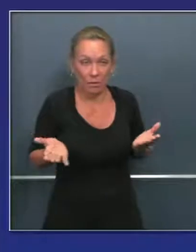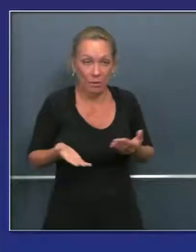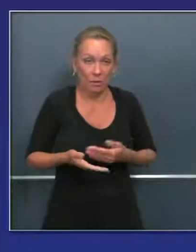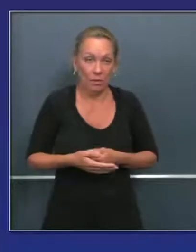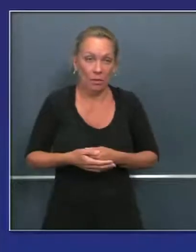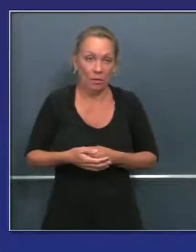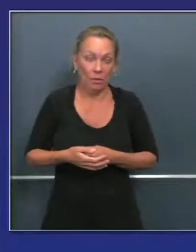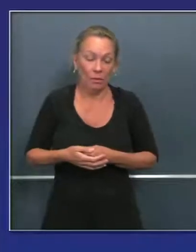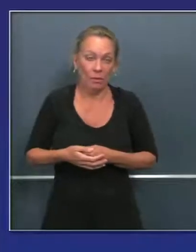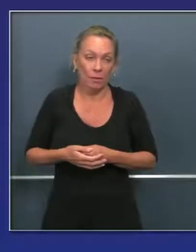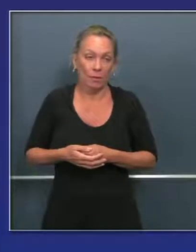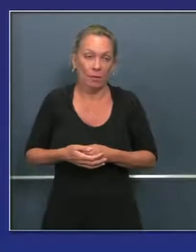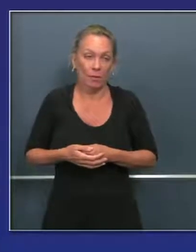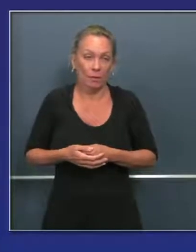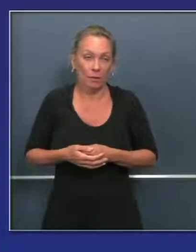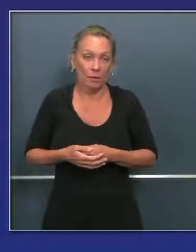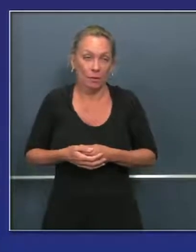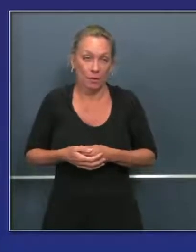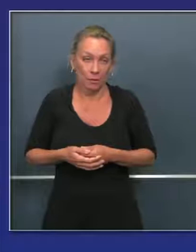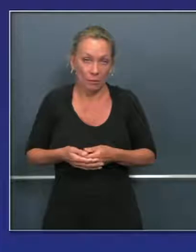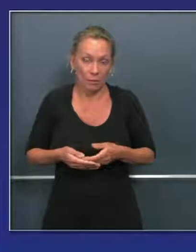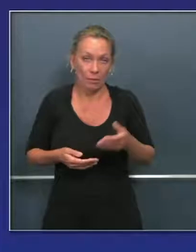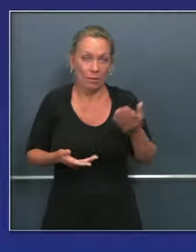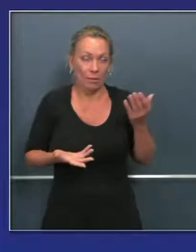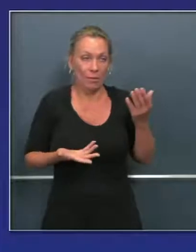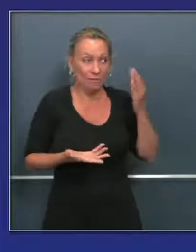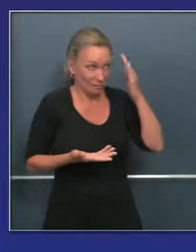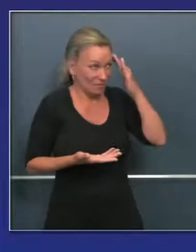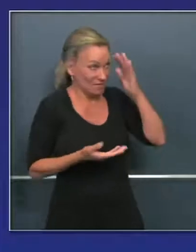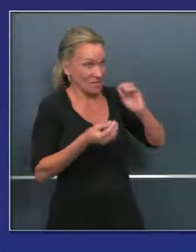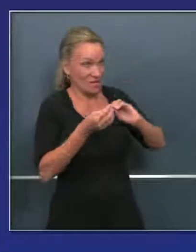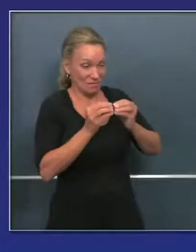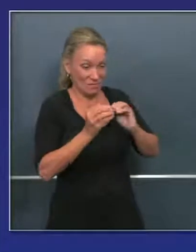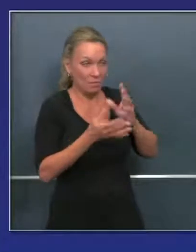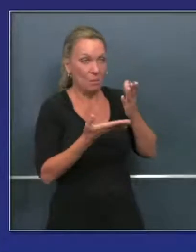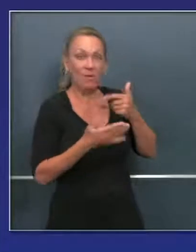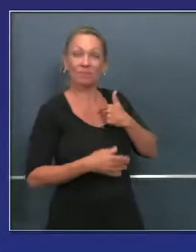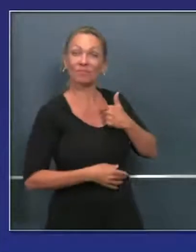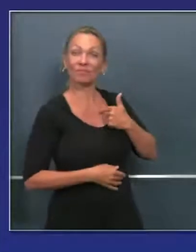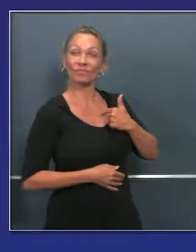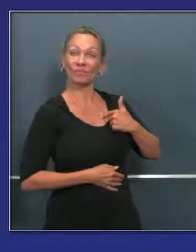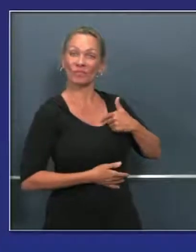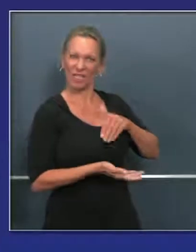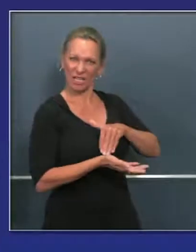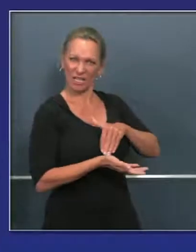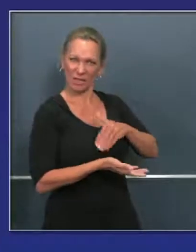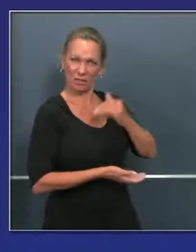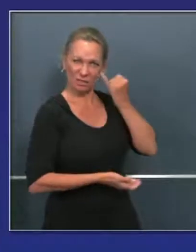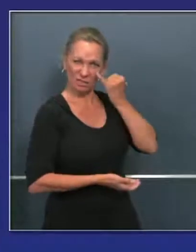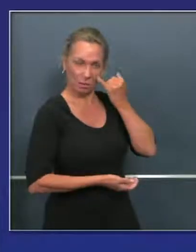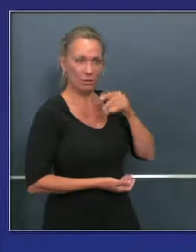and focus additional assistance some additional resources and services at the state level and